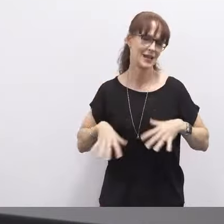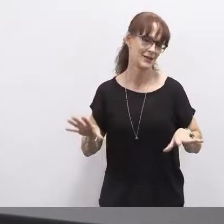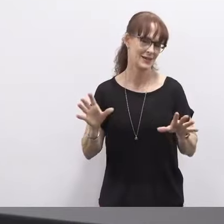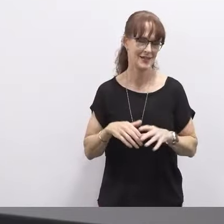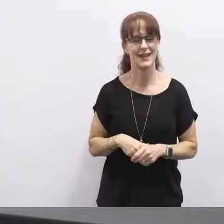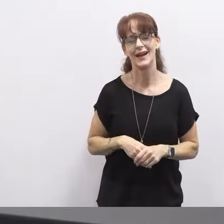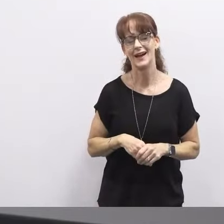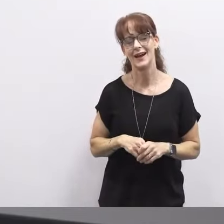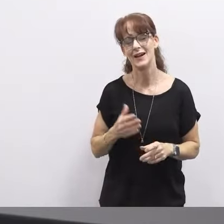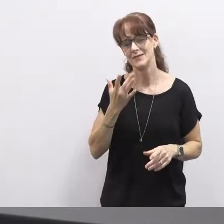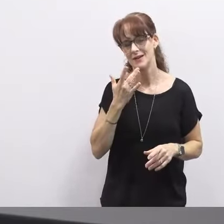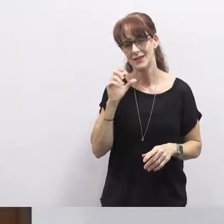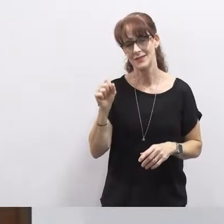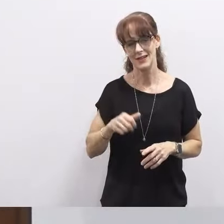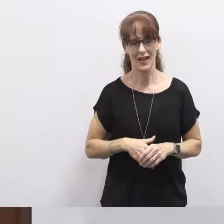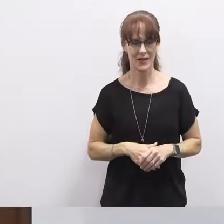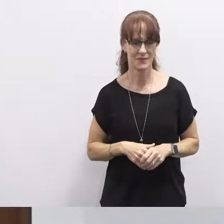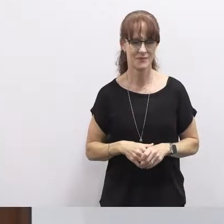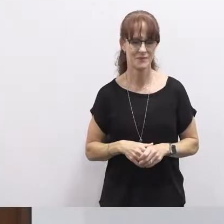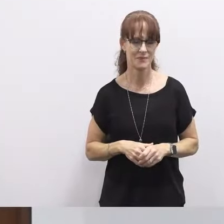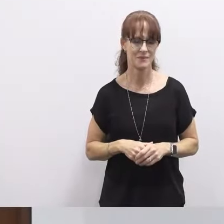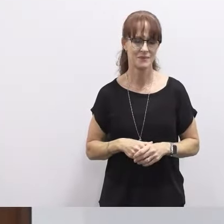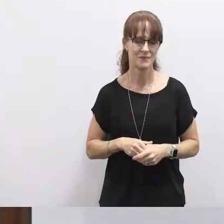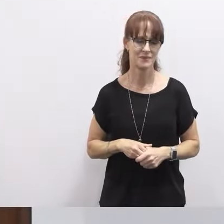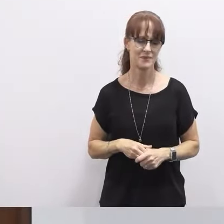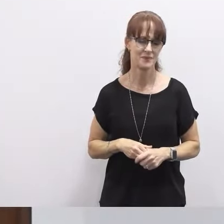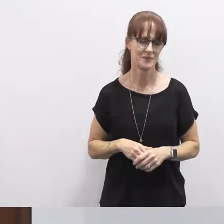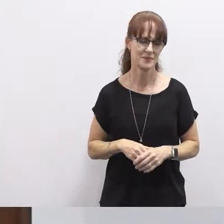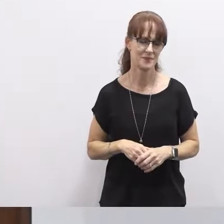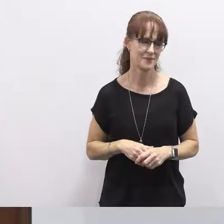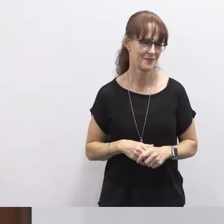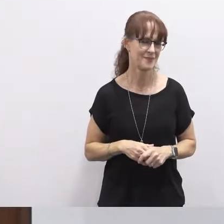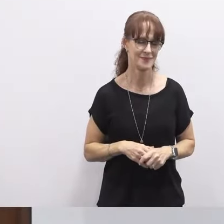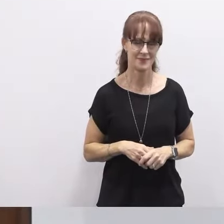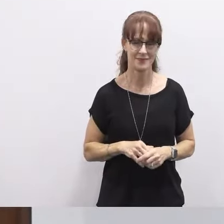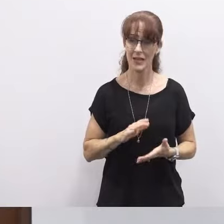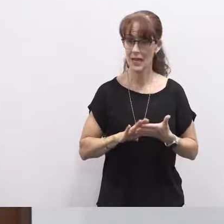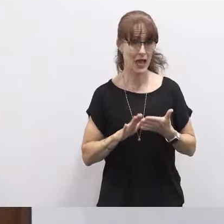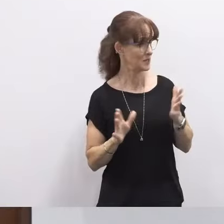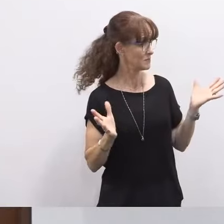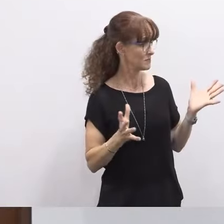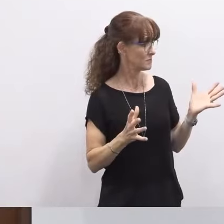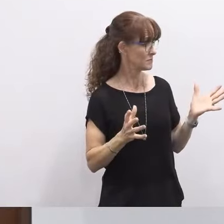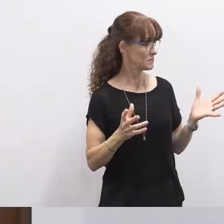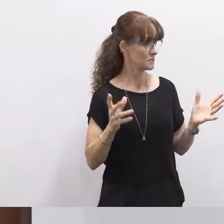So that was definitely my favorite, yeah. Nice. - Very cool. Thanks for being here. No words of wisdom please, Mr. Otto?